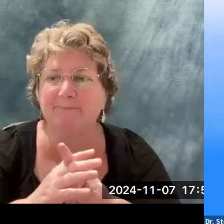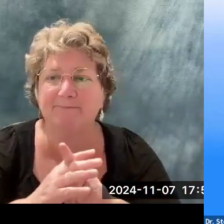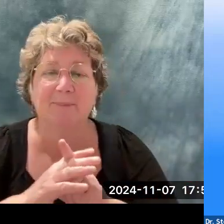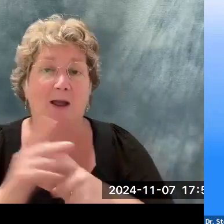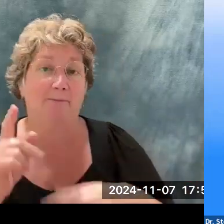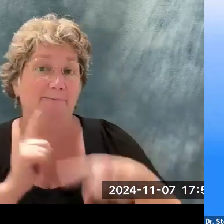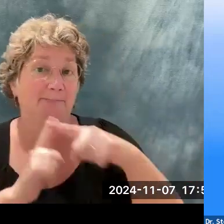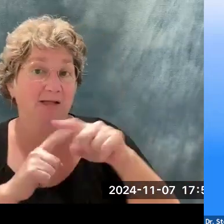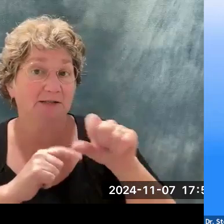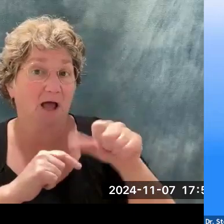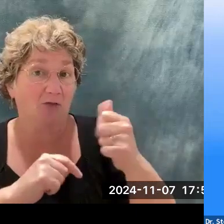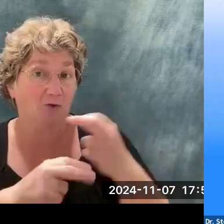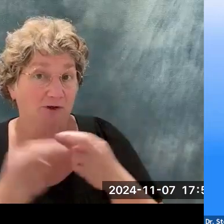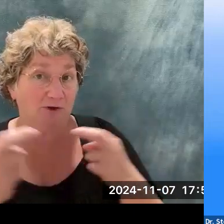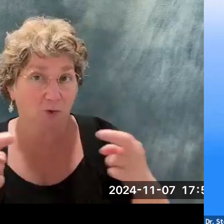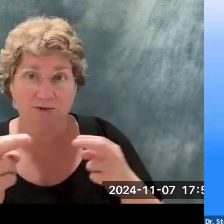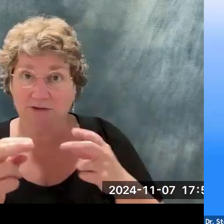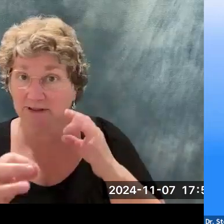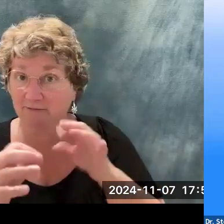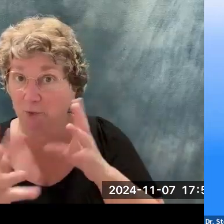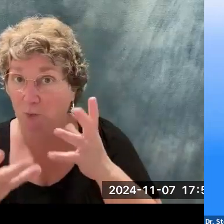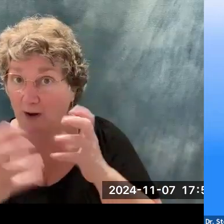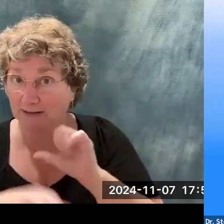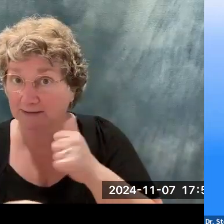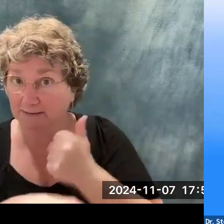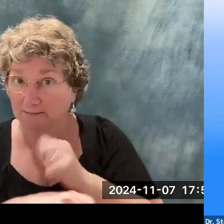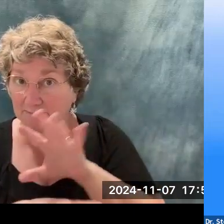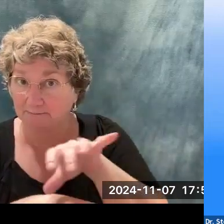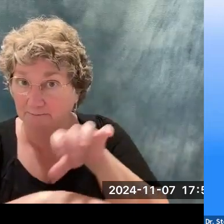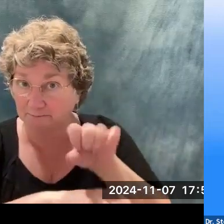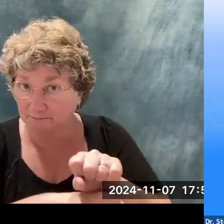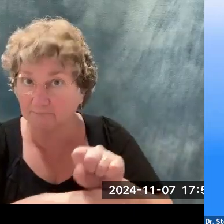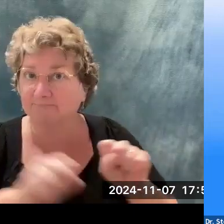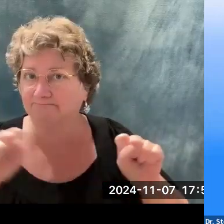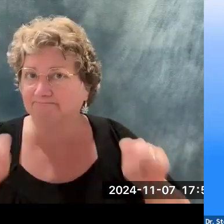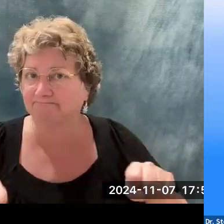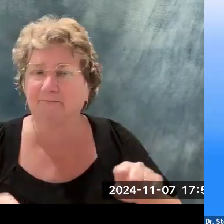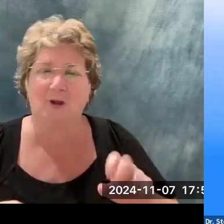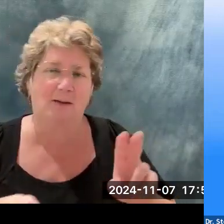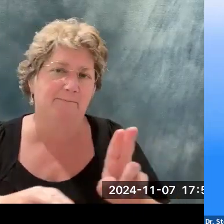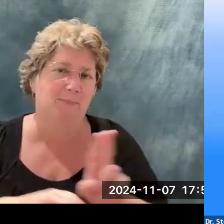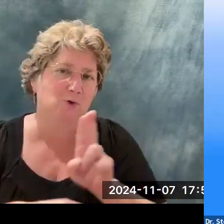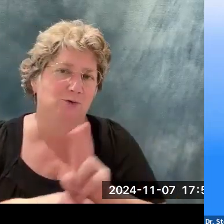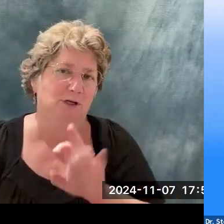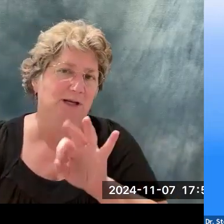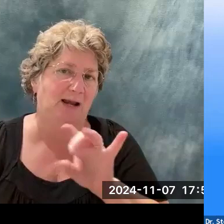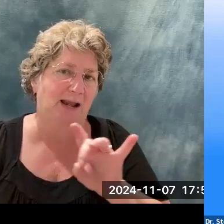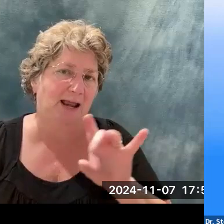needing an appointment, but certainly utilizing 988 and giving them a call if you yourself are